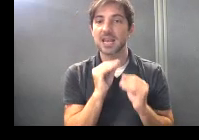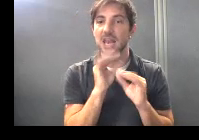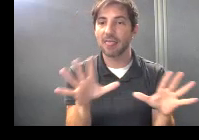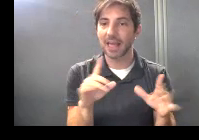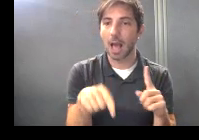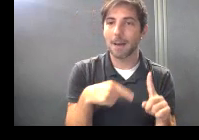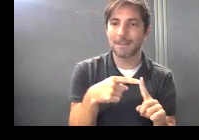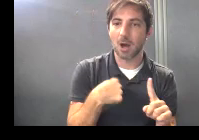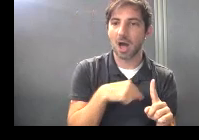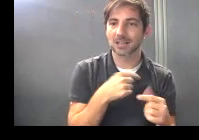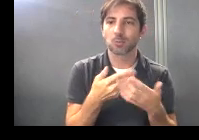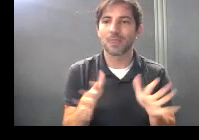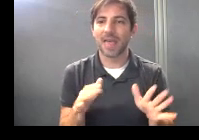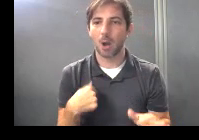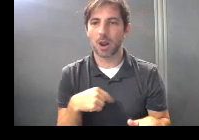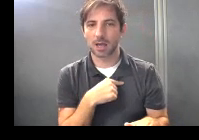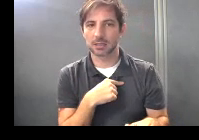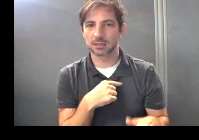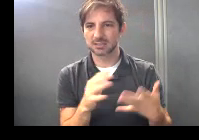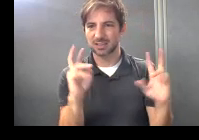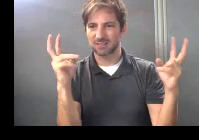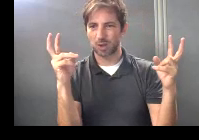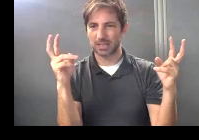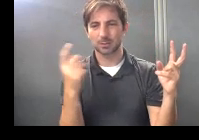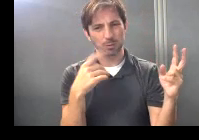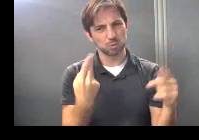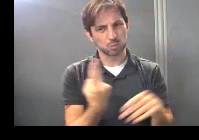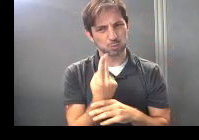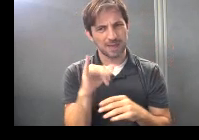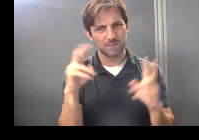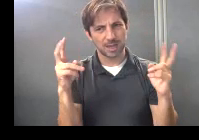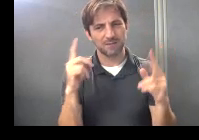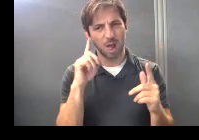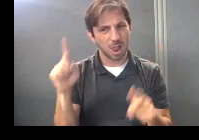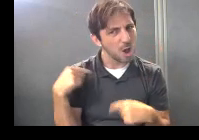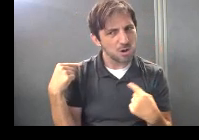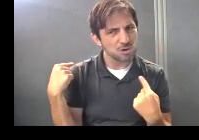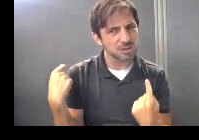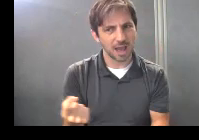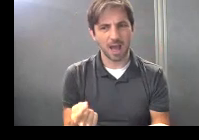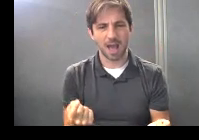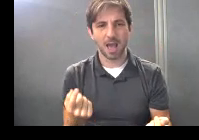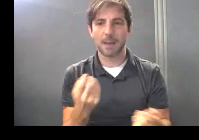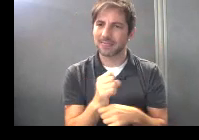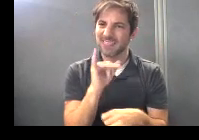IT'S A PHRASE USED FOR A LONG TIME. IT'S MAKING SURE PEOPLE WITH DISABILITIES